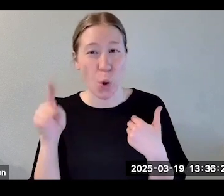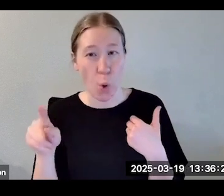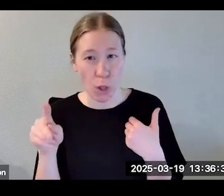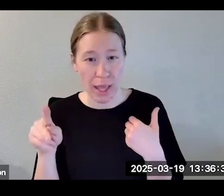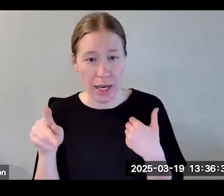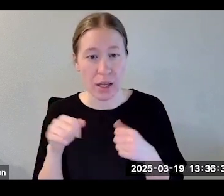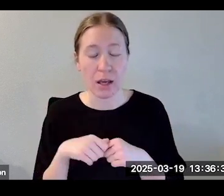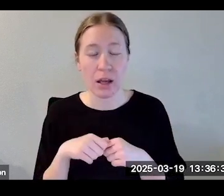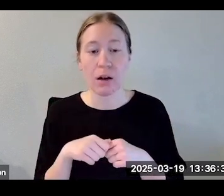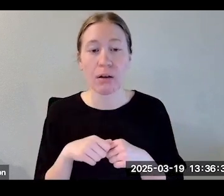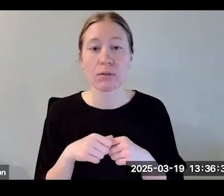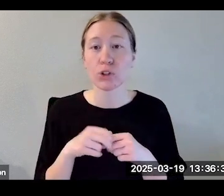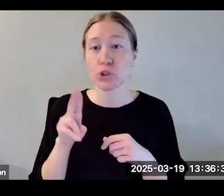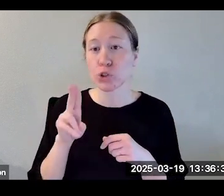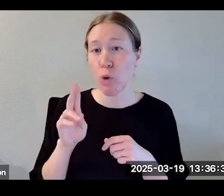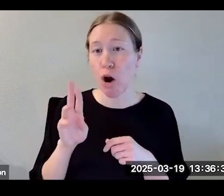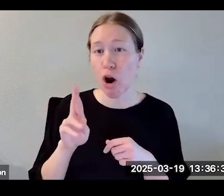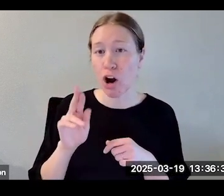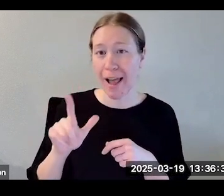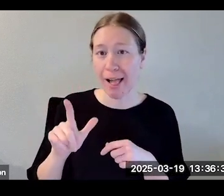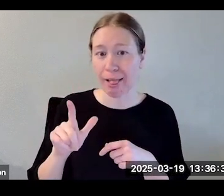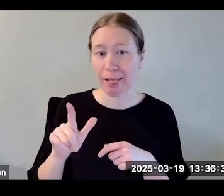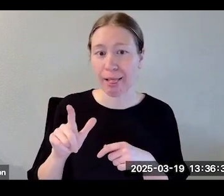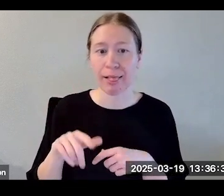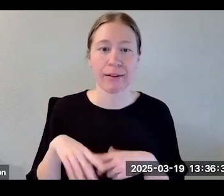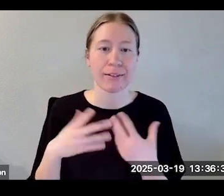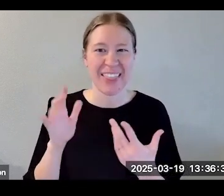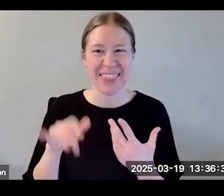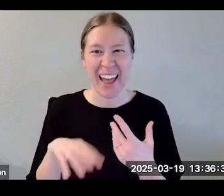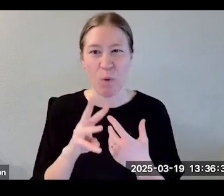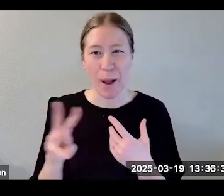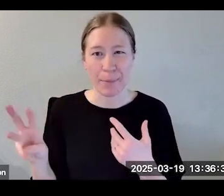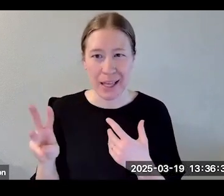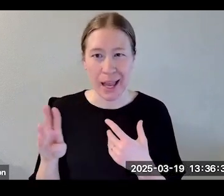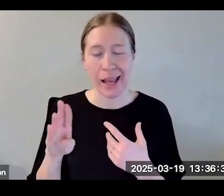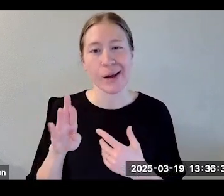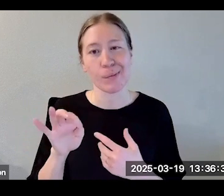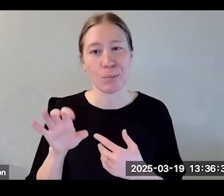brand.umich.edu/design-resources/colors.